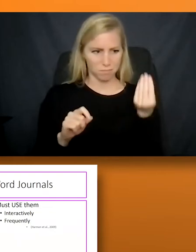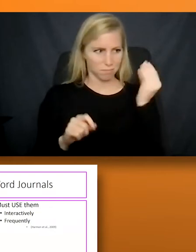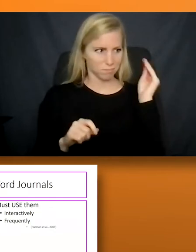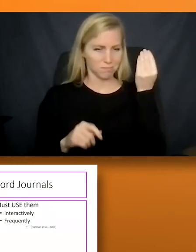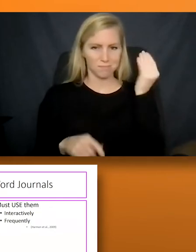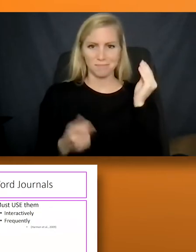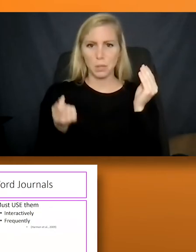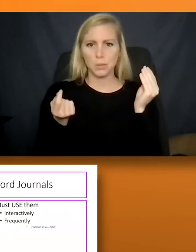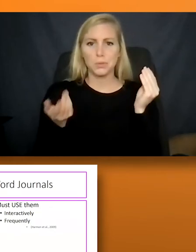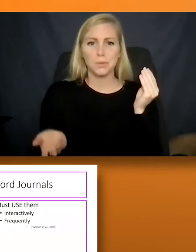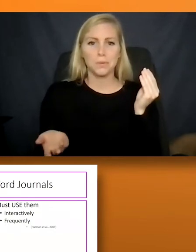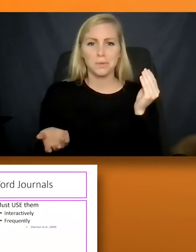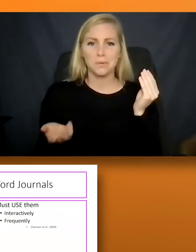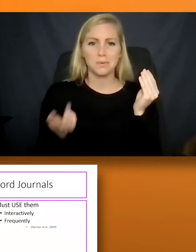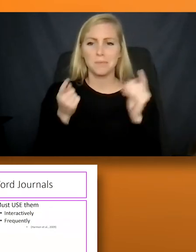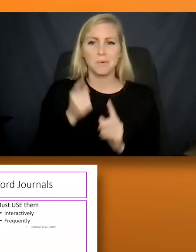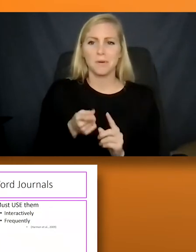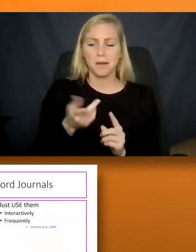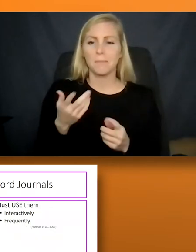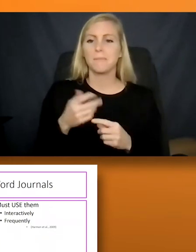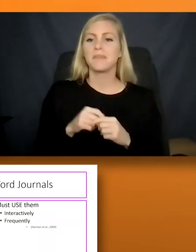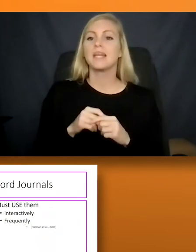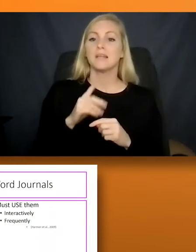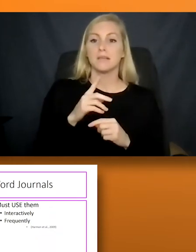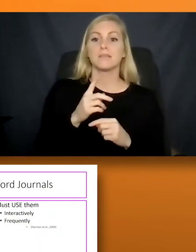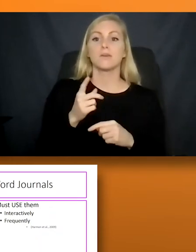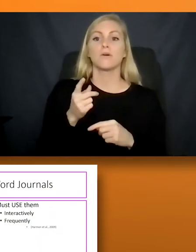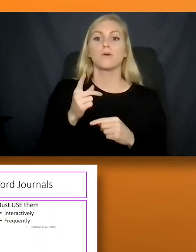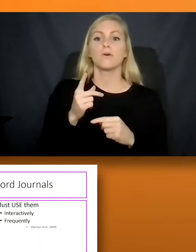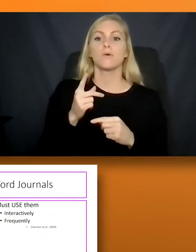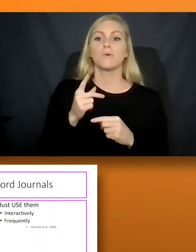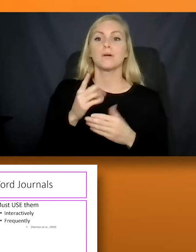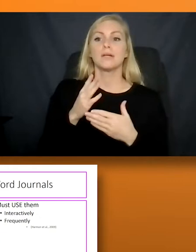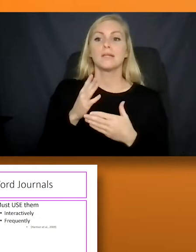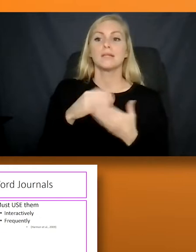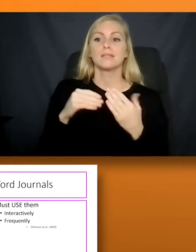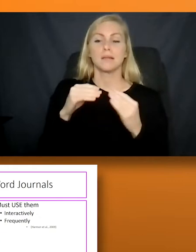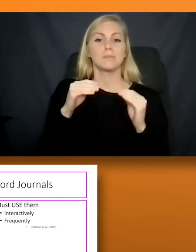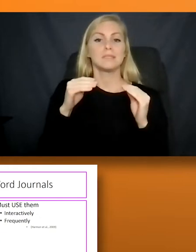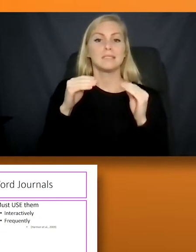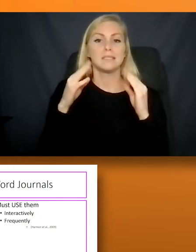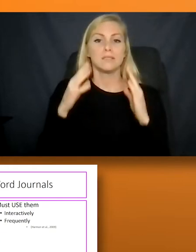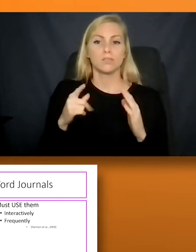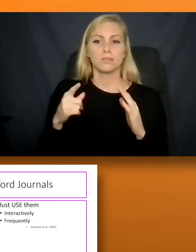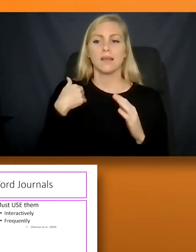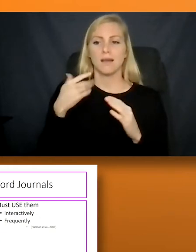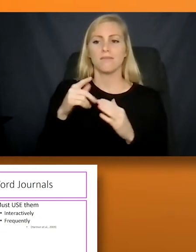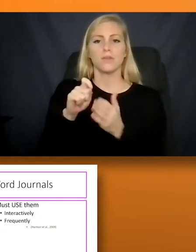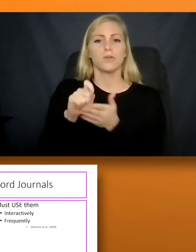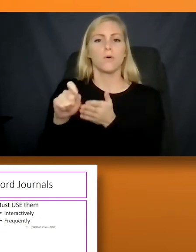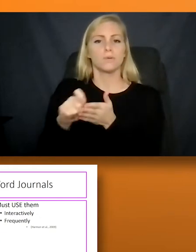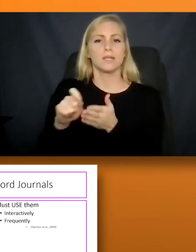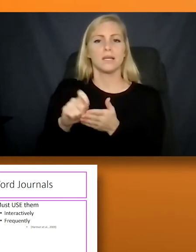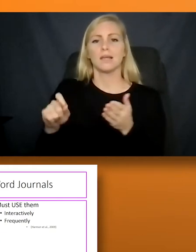Some people do--what are they called? The note-taking for the classes that have the sentence in the blank.